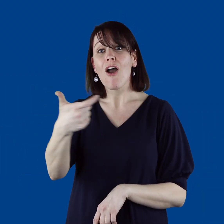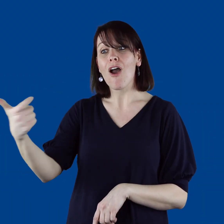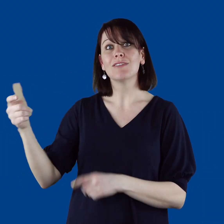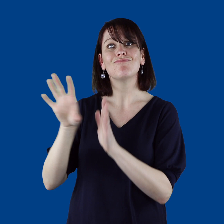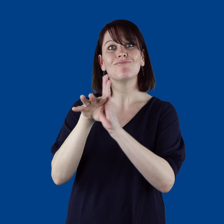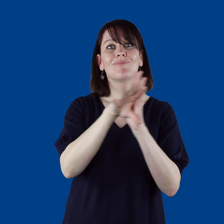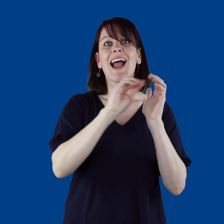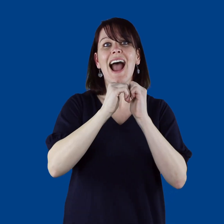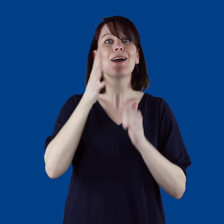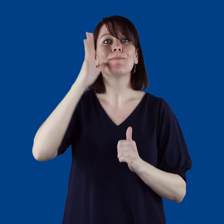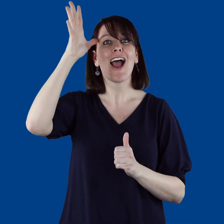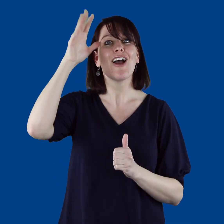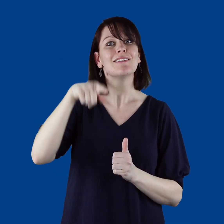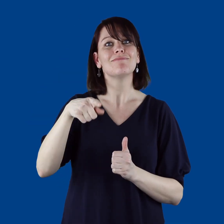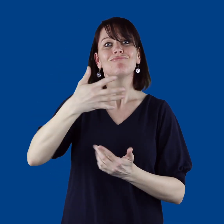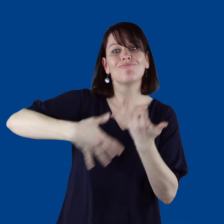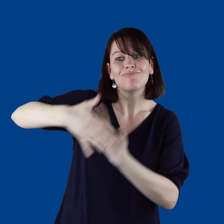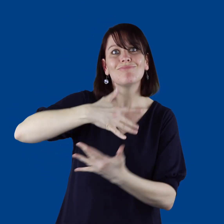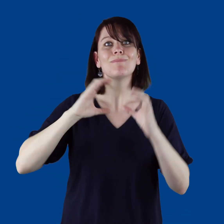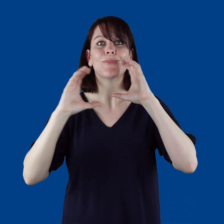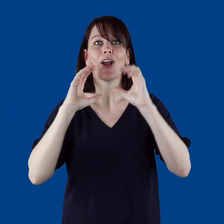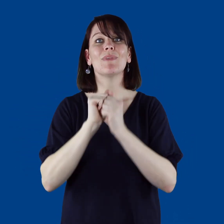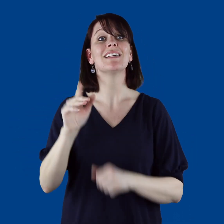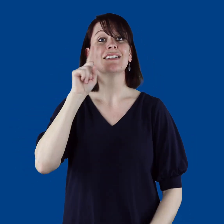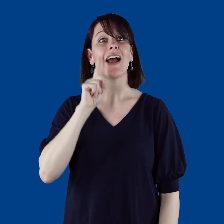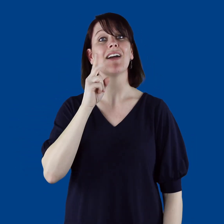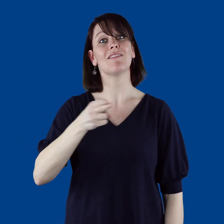Now you've been able to see how parents interact and communicate with their deaf or hard of